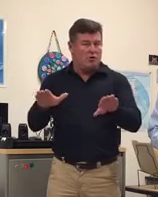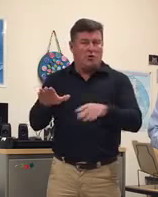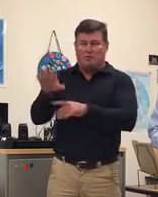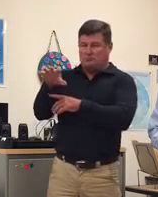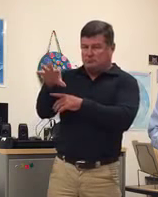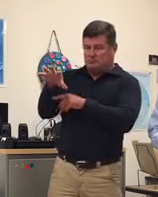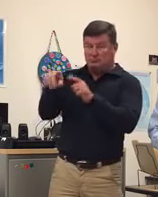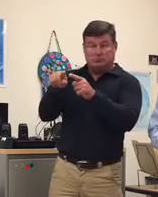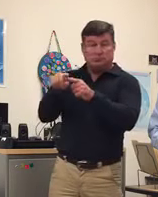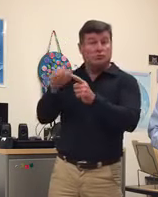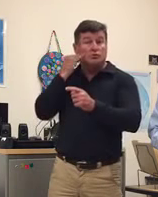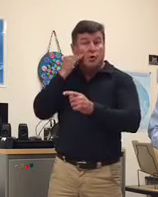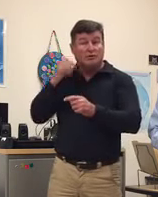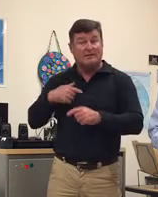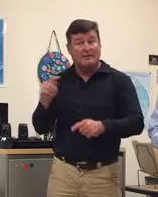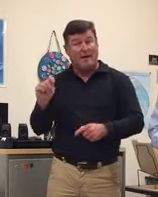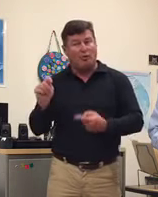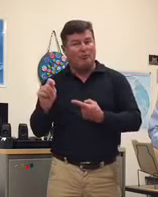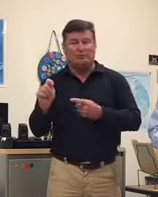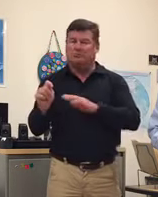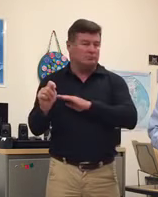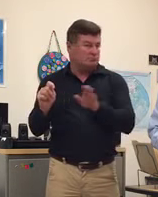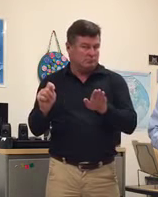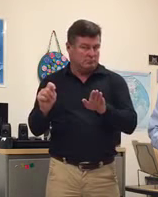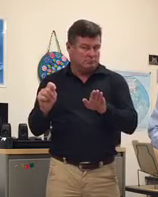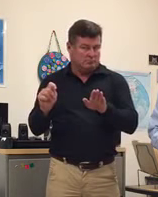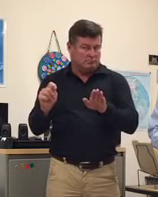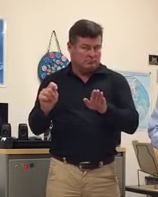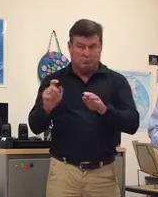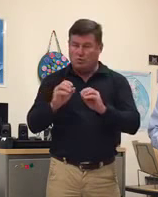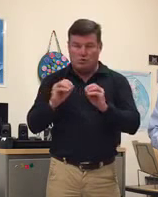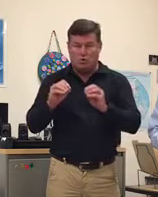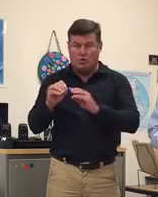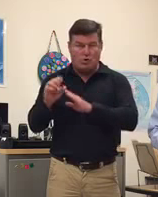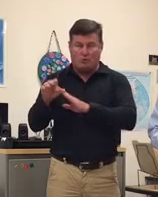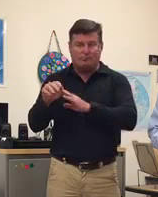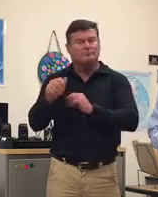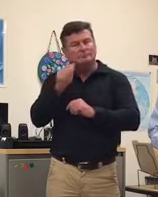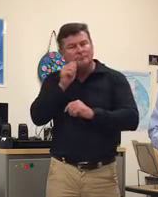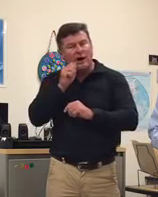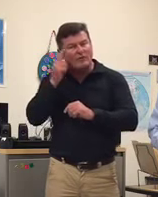will not be covered, however, and that is if a classroom for instance includes its own bathroom.